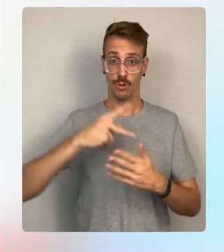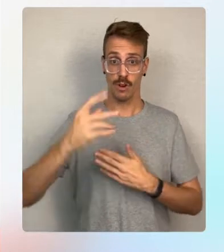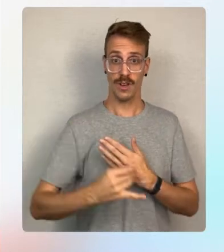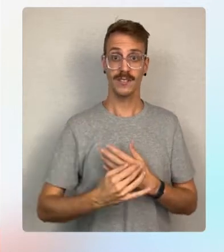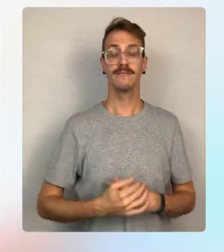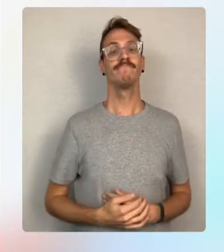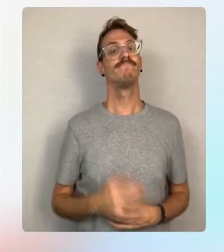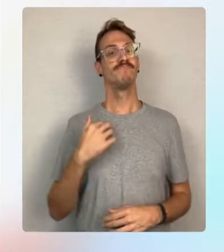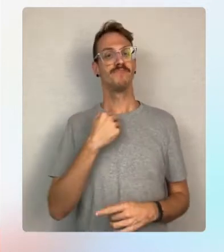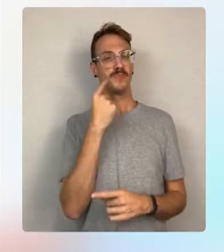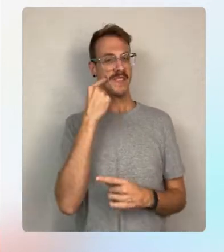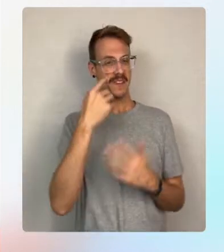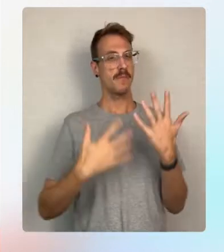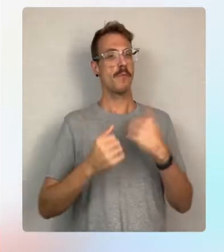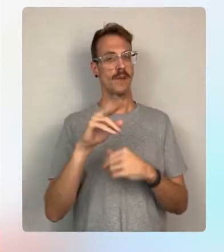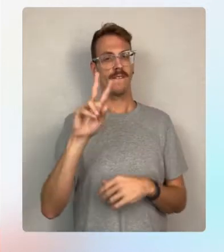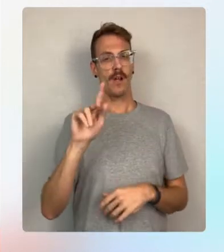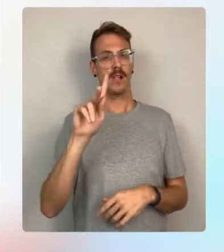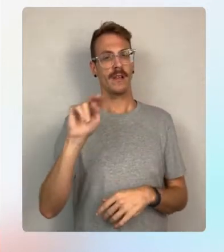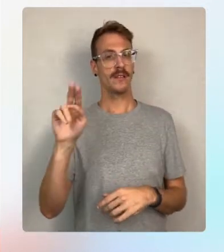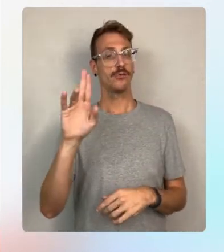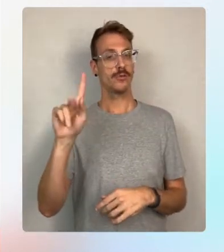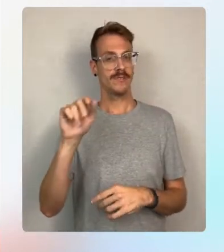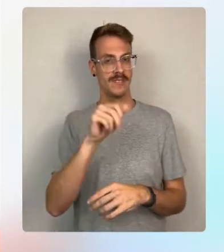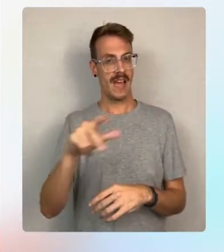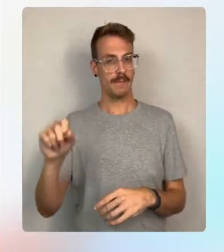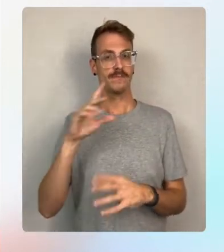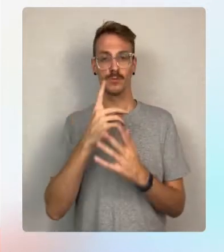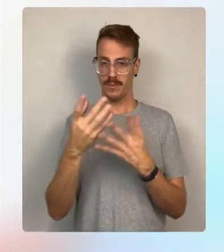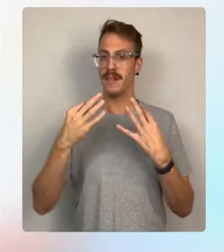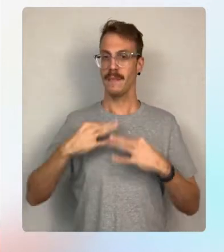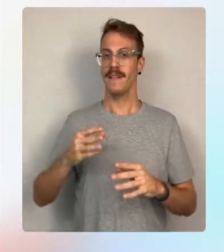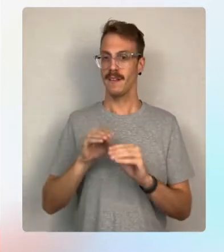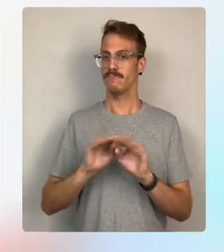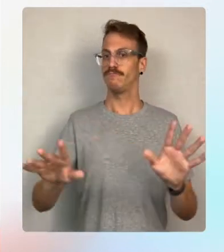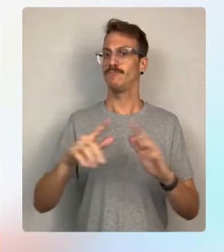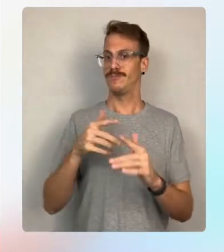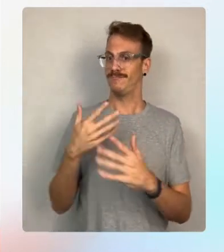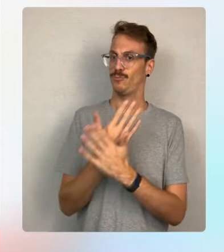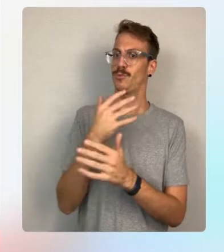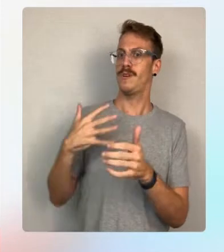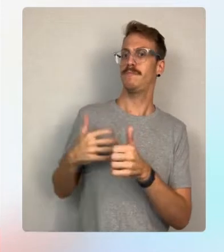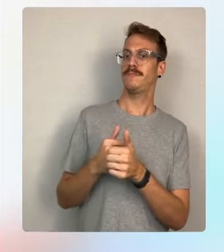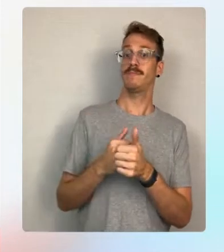We think most Vulkan Unity applications will benefit to some extent from these optimizations.